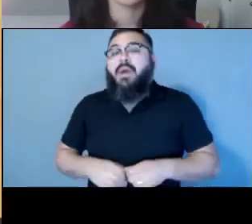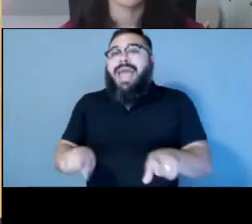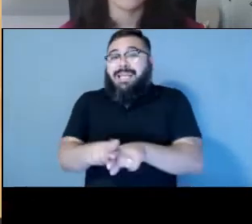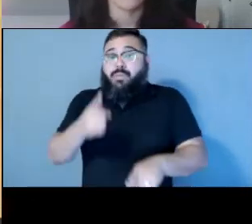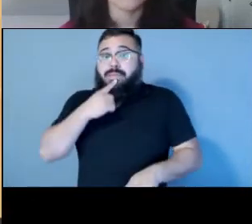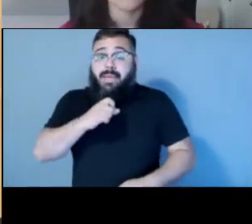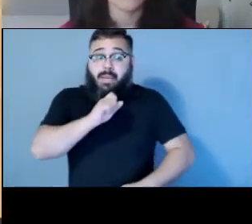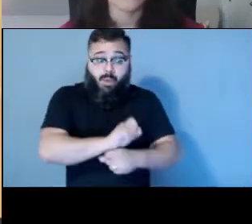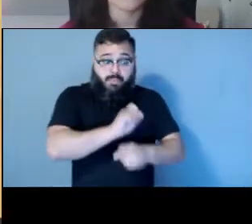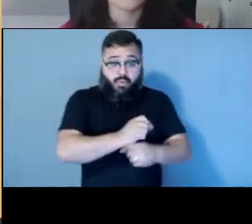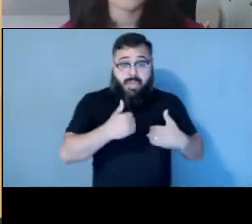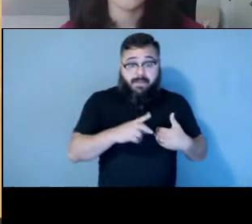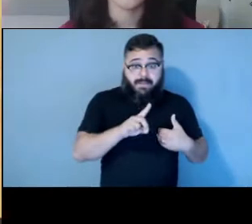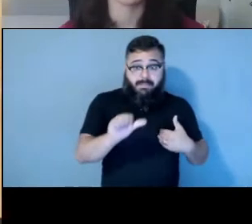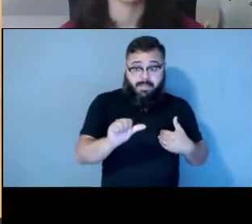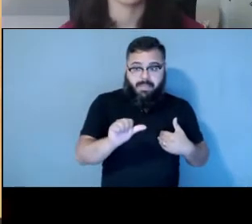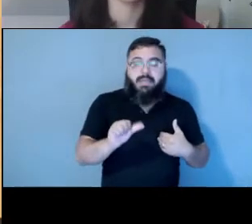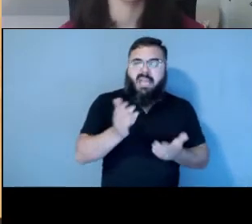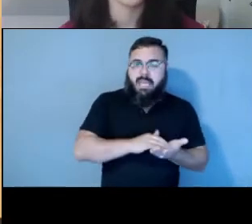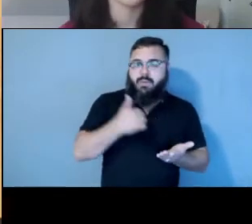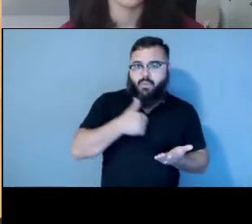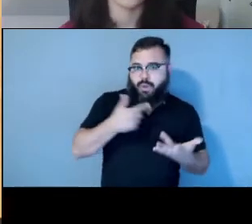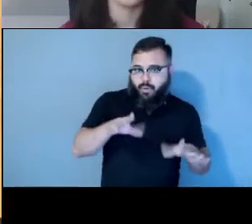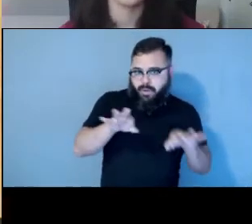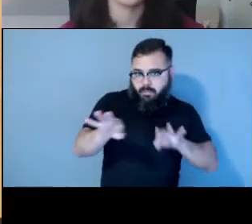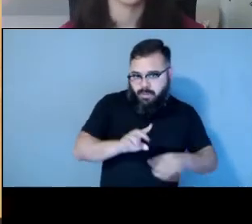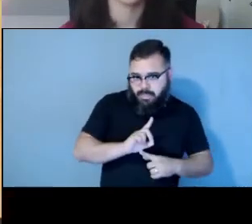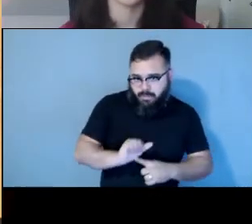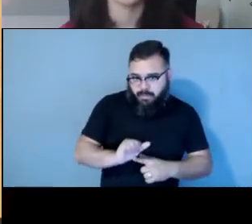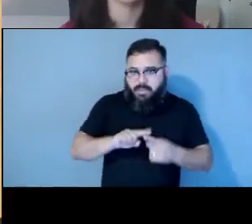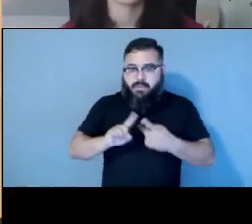we've defined what disability is and we've defined who's qualified under the job,